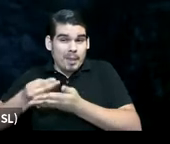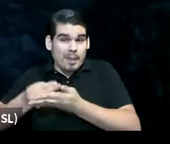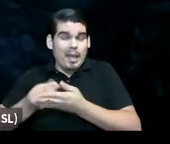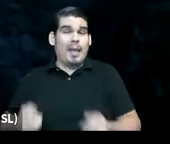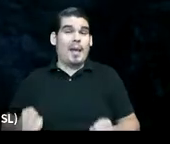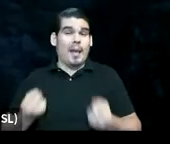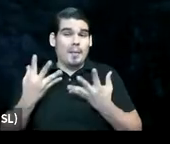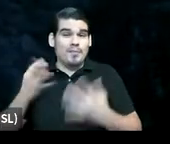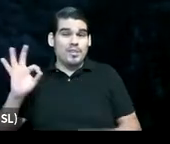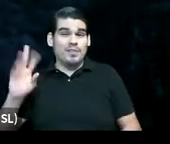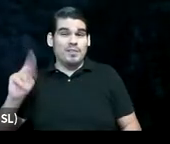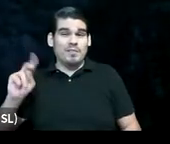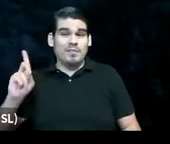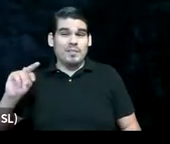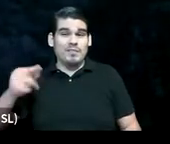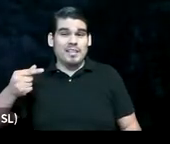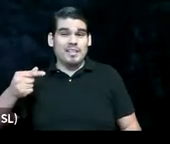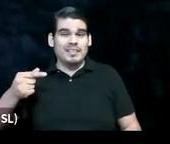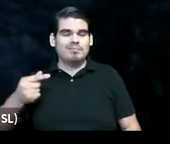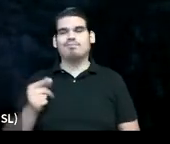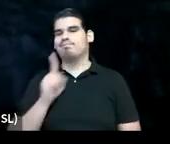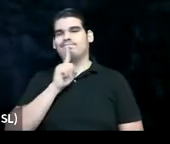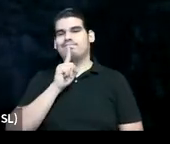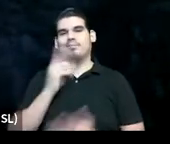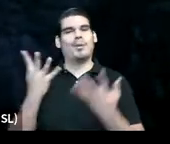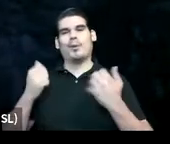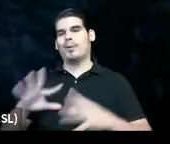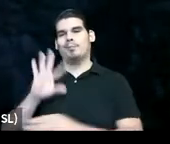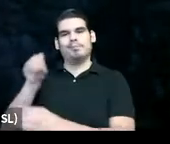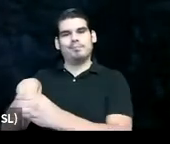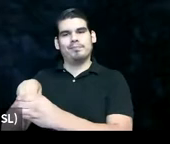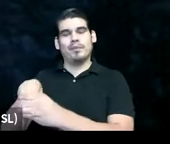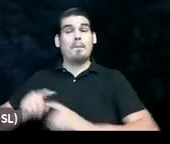clear as perhaps just doing it, maybe for your same SBA resolution or something like that, but